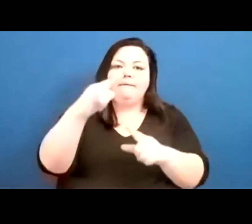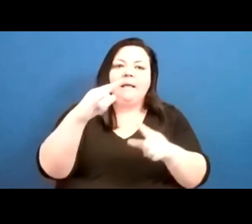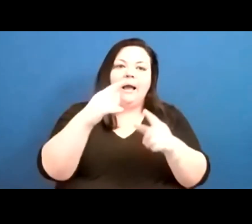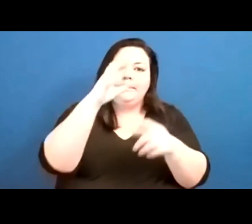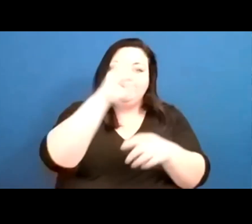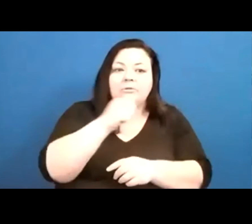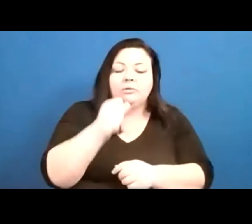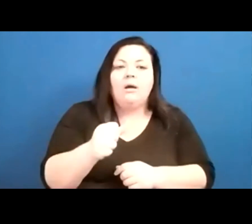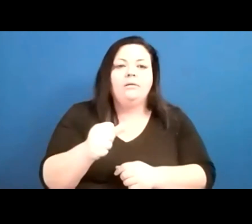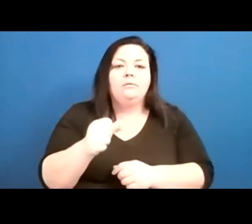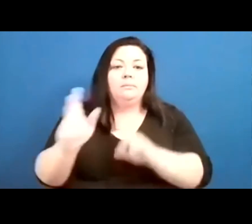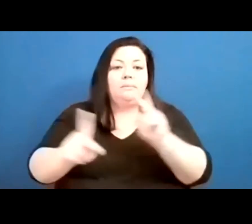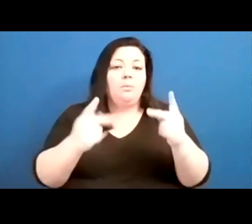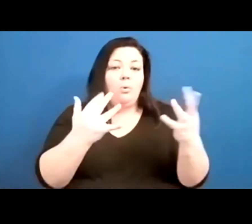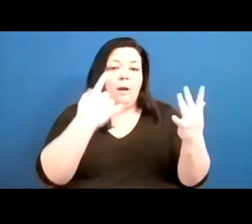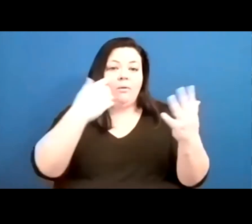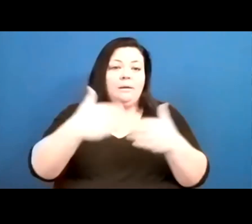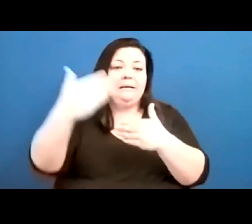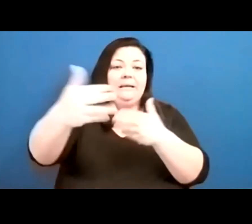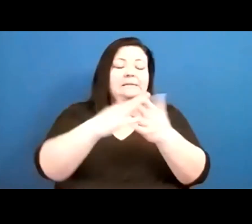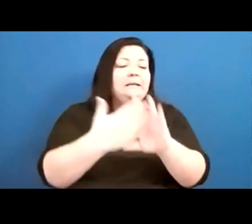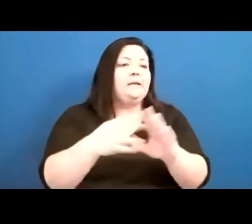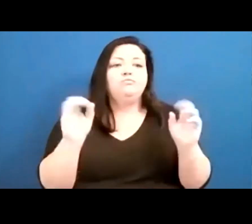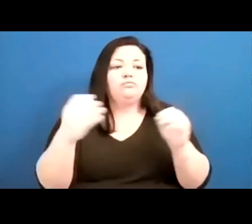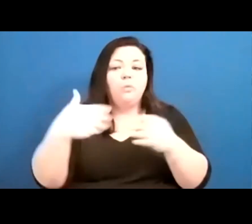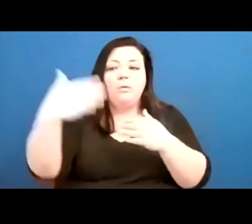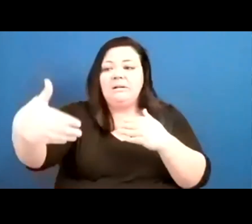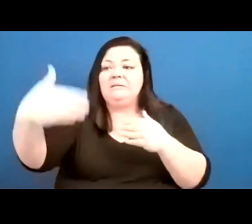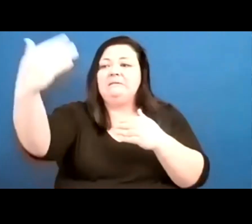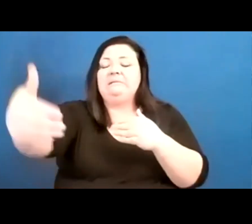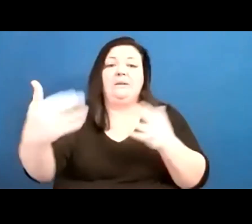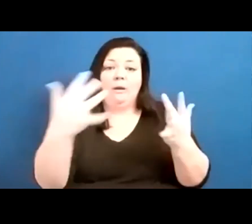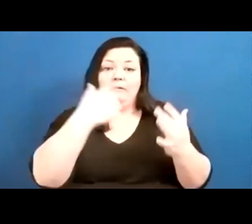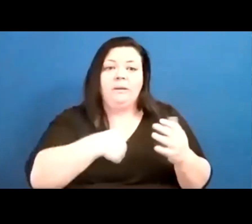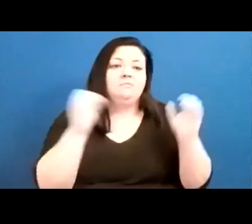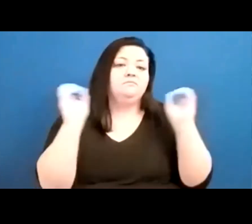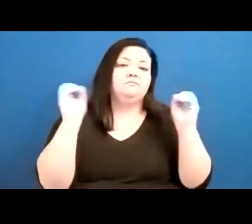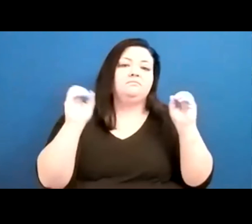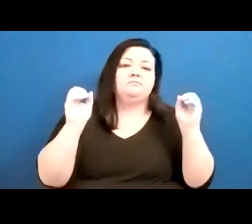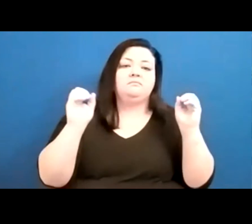no one waits for me in the next city or/ the next or the next. Crossing state lines,/